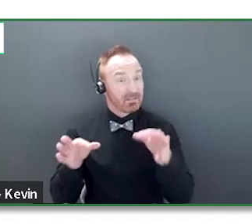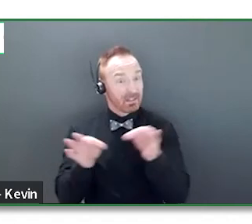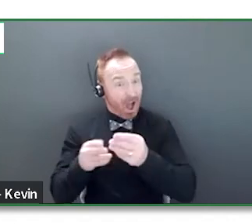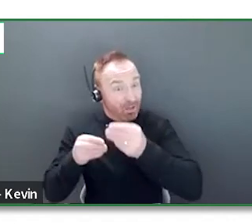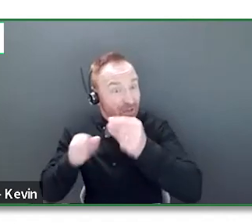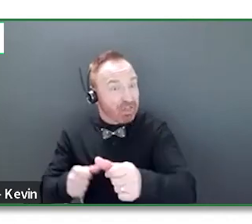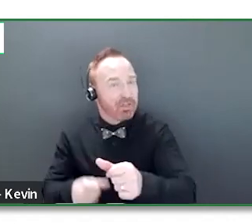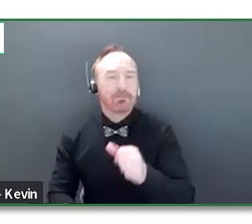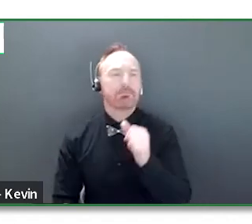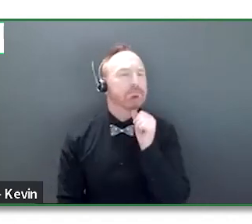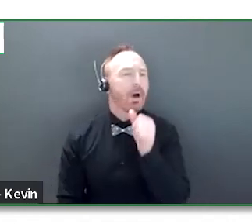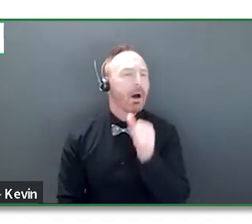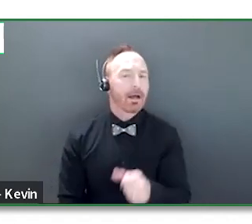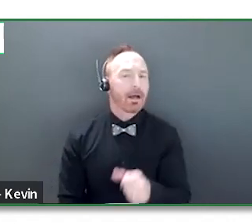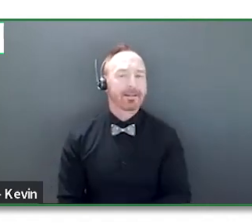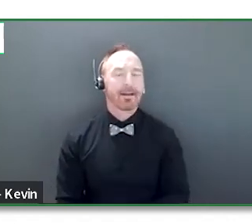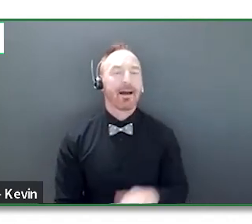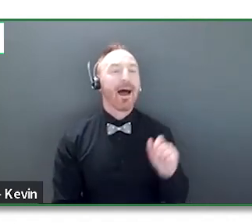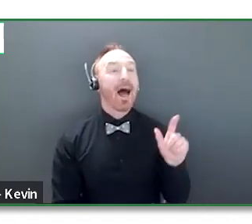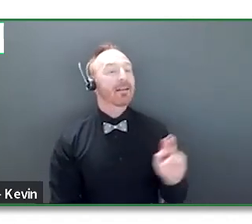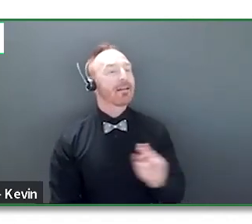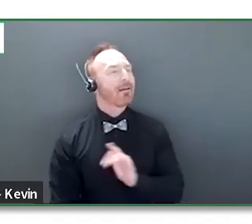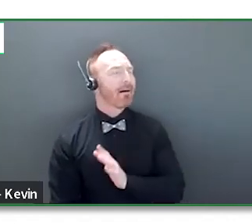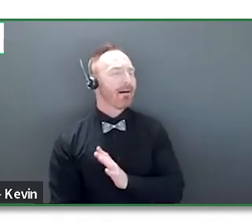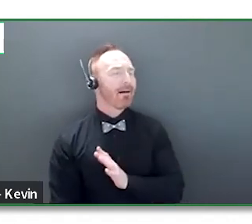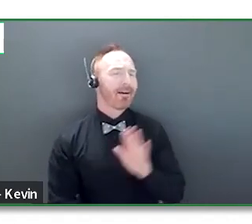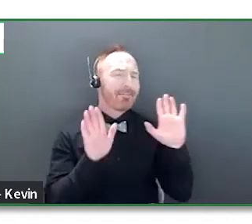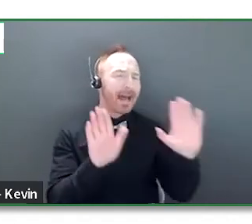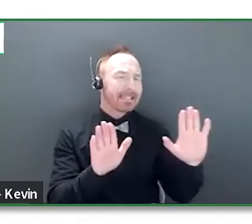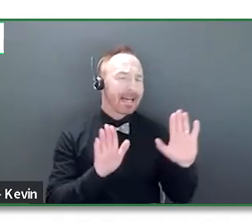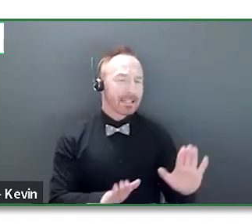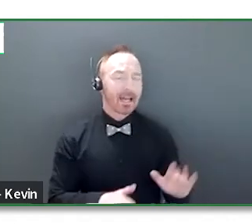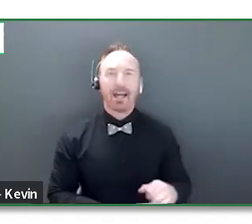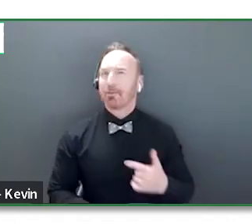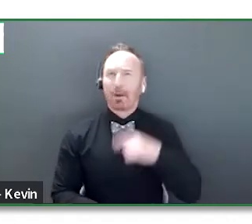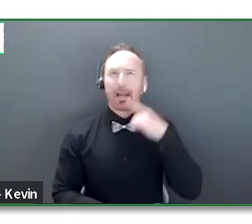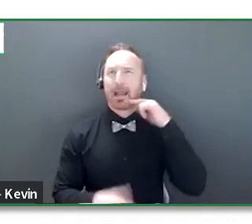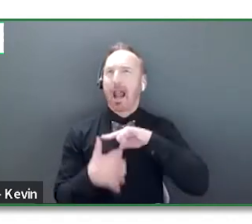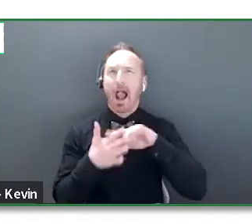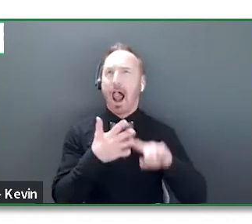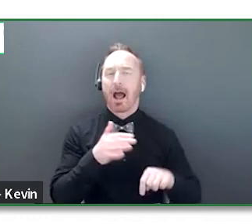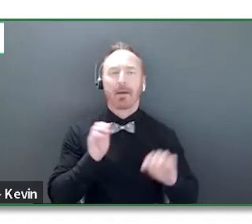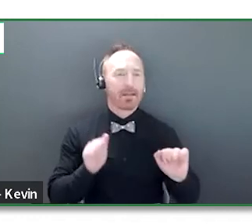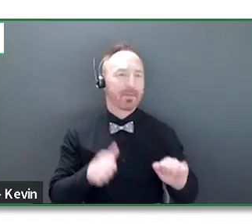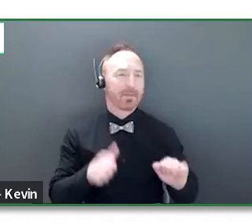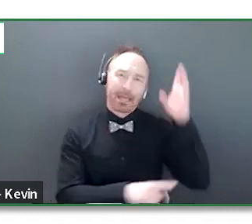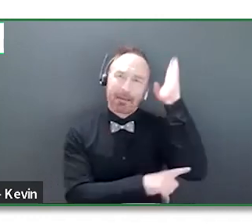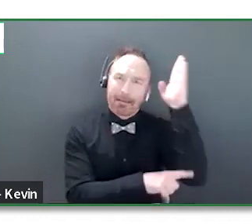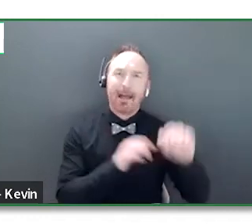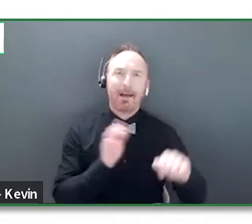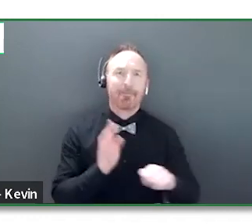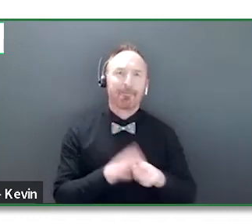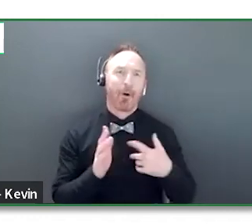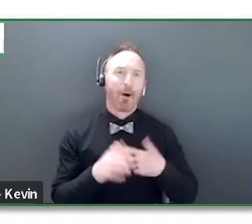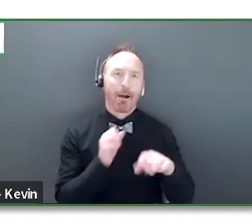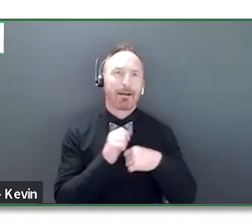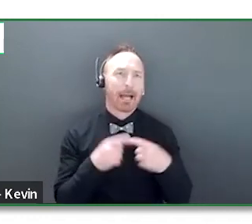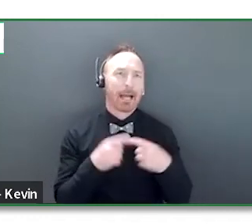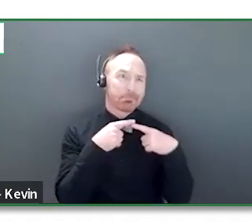Yeah fantastic. There's been there's a ton more I could have spoken for 10 more minutes. Oh I'm sure yes I know we did.